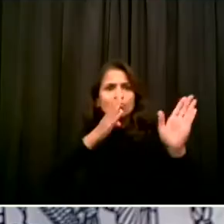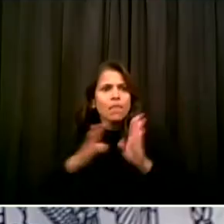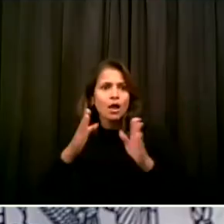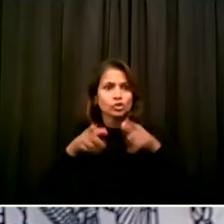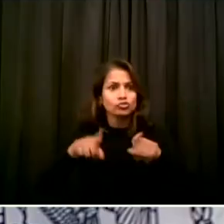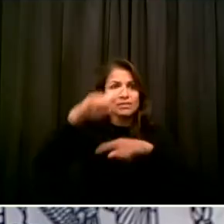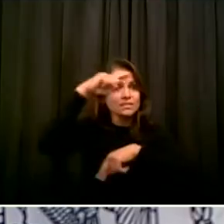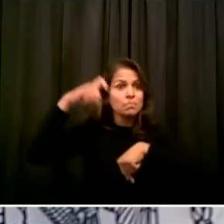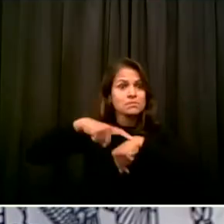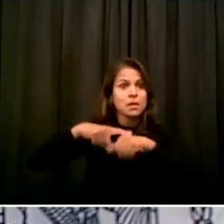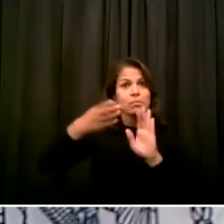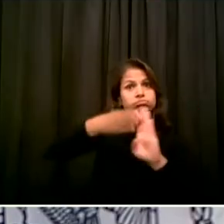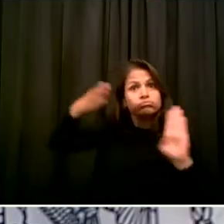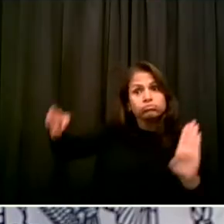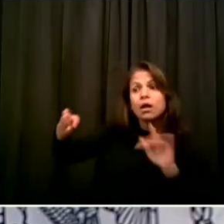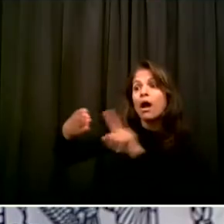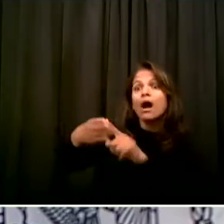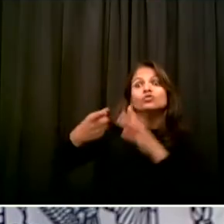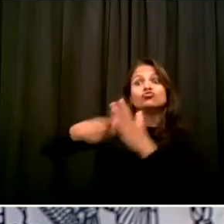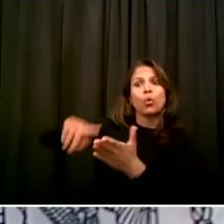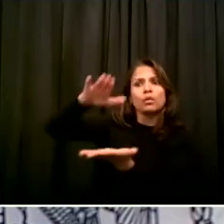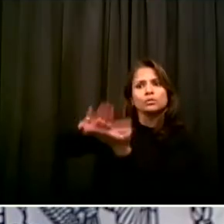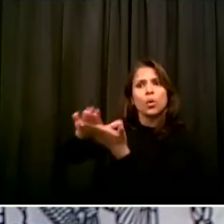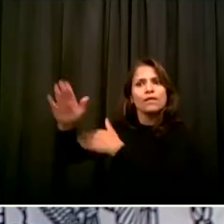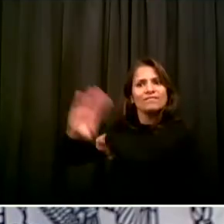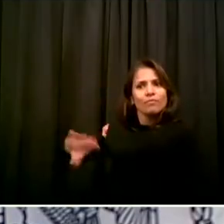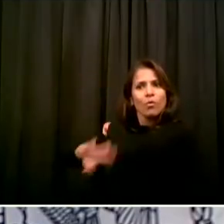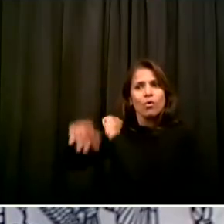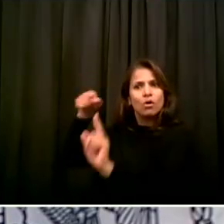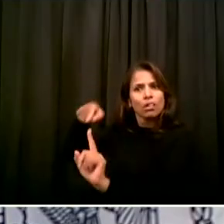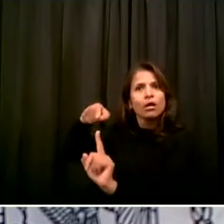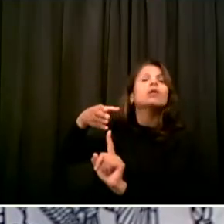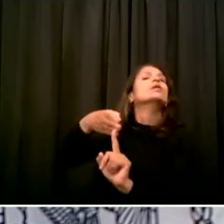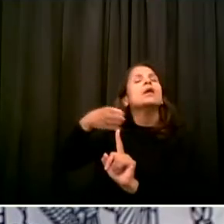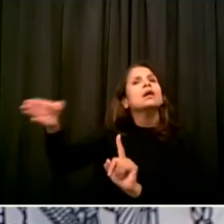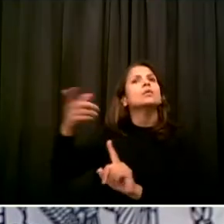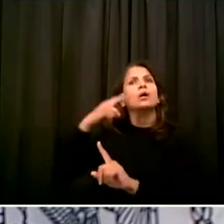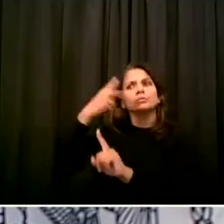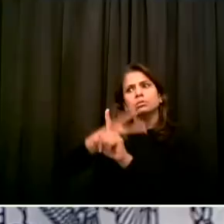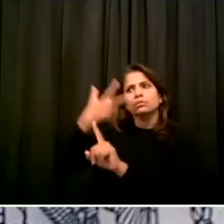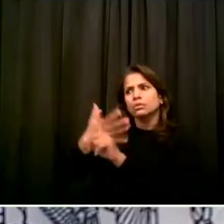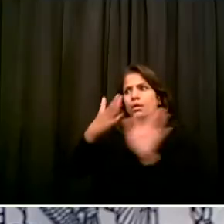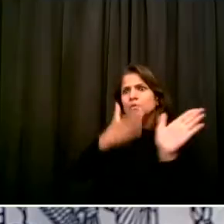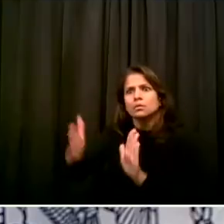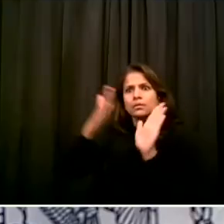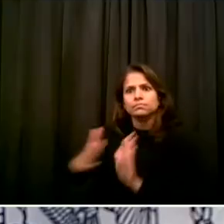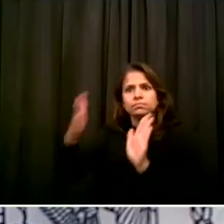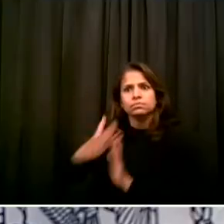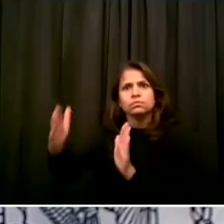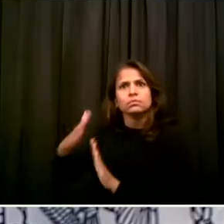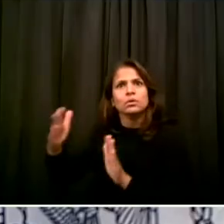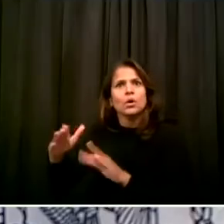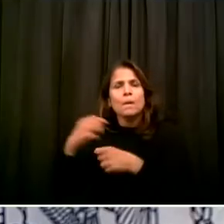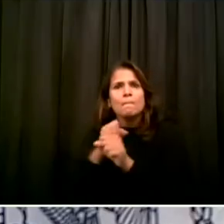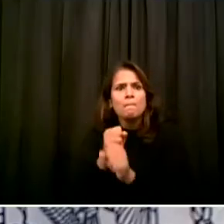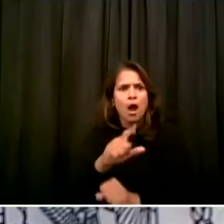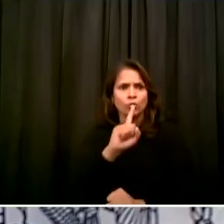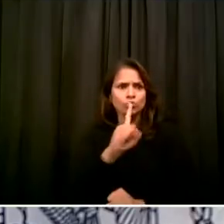MASSIVE EFFORT IS UNDERTAKEN TO GET SCHOOLS READY.